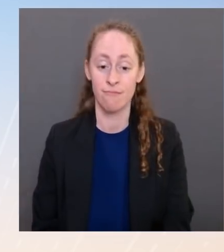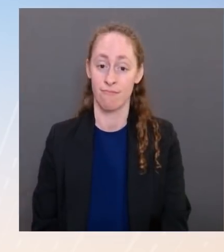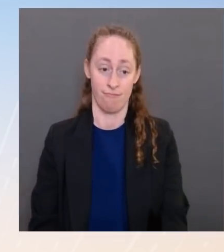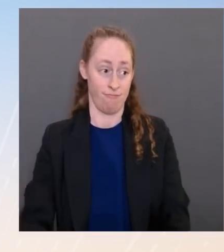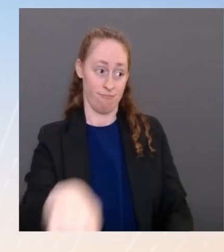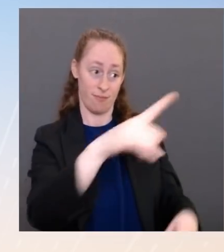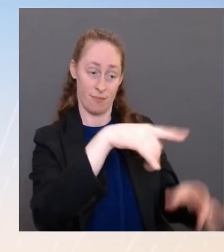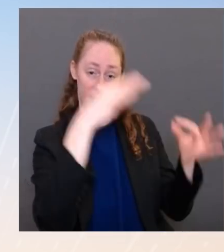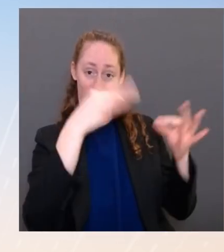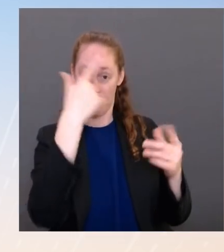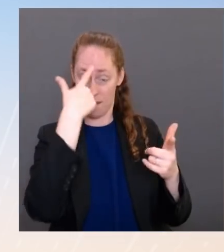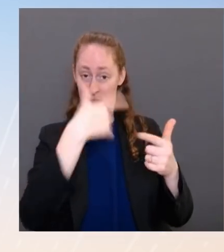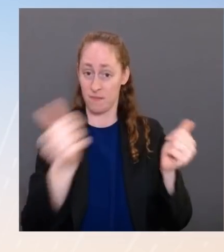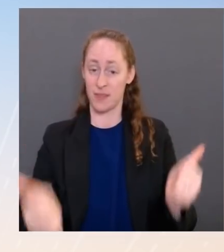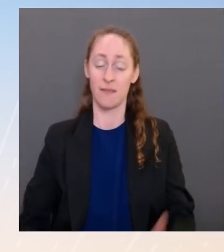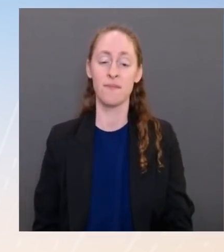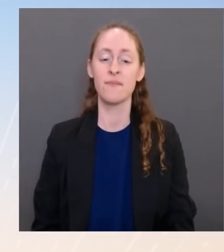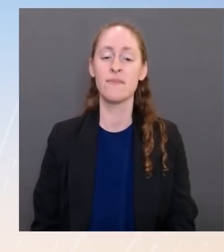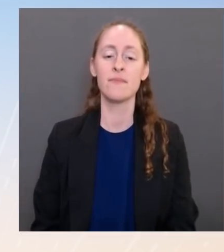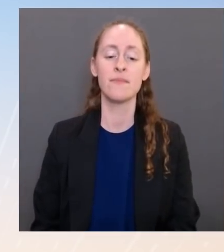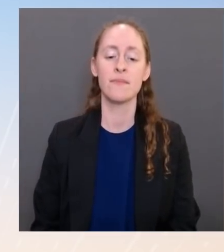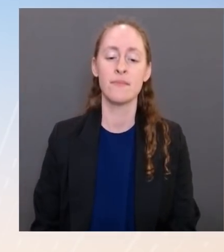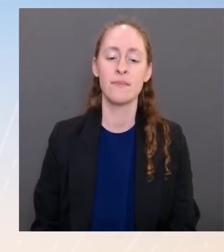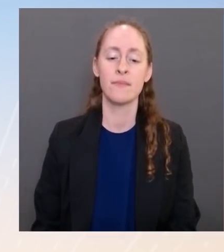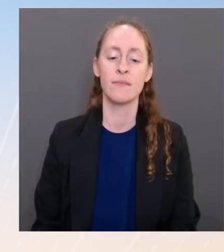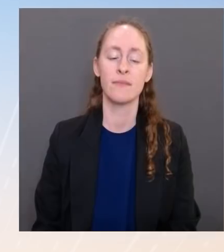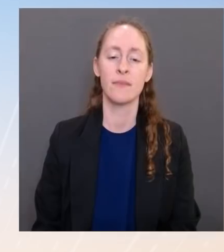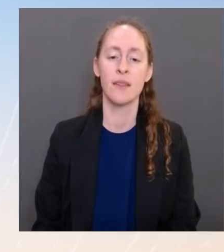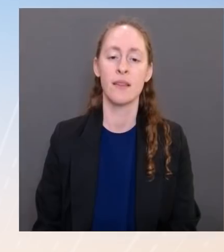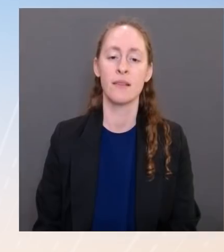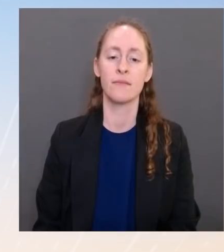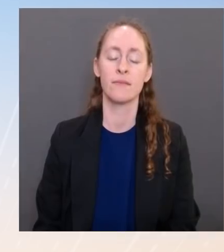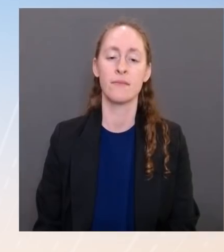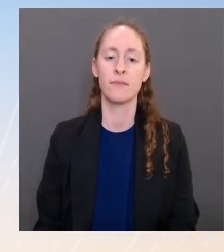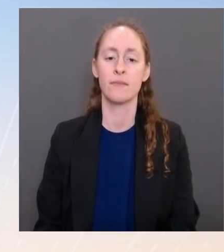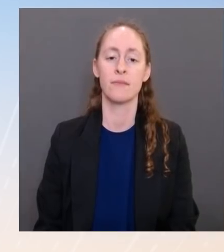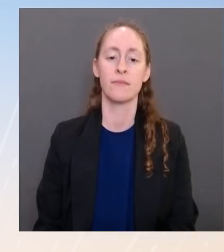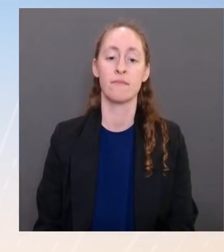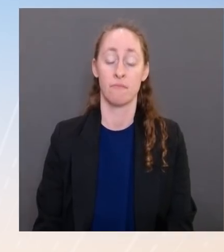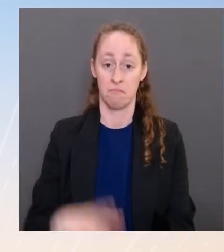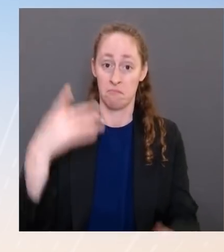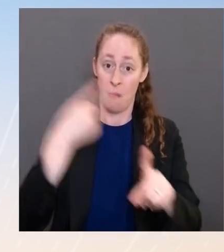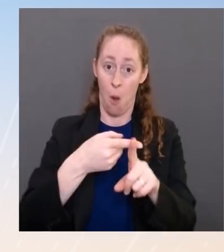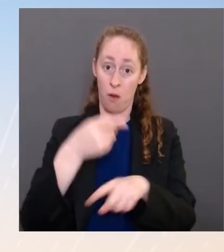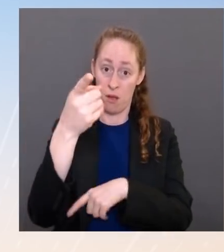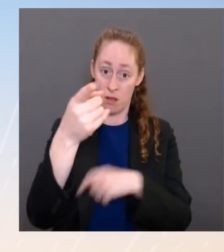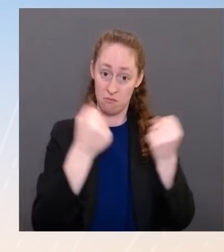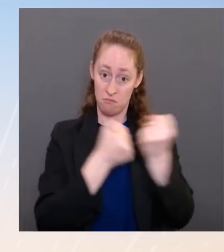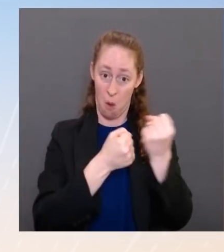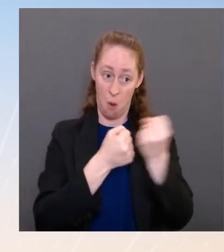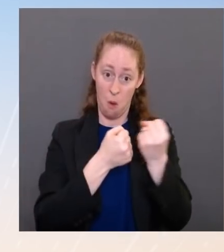Those who support a plan by Rick Scott -- by Chairman Scott, that would raise taxes on 75 million Americans